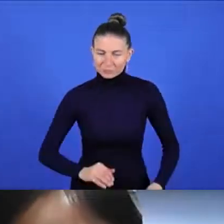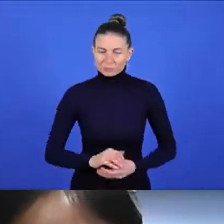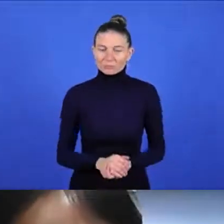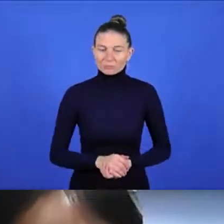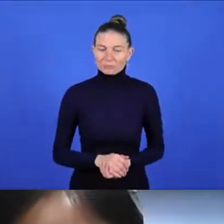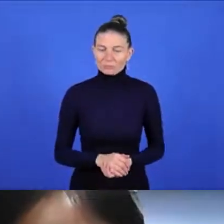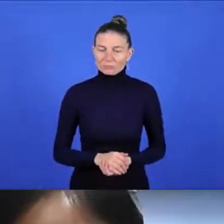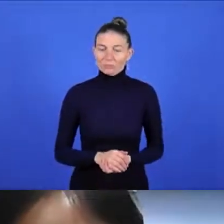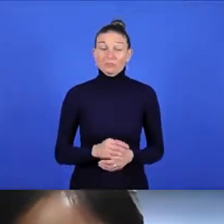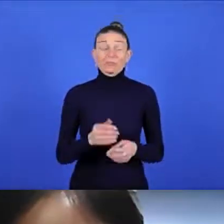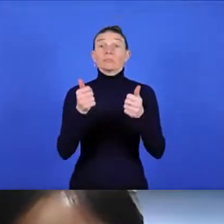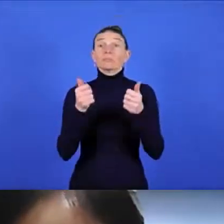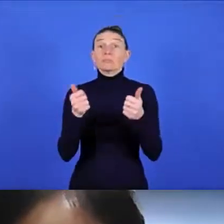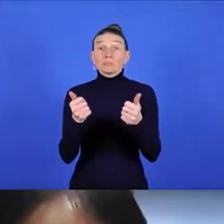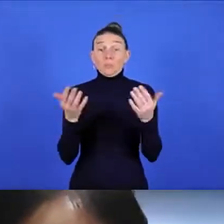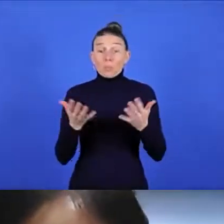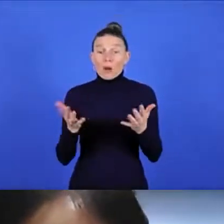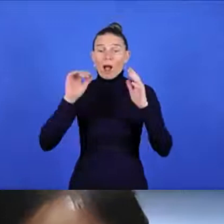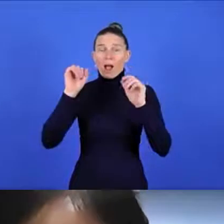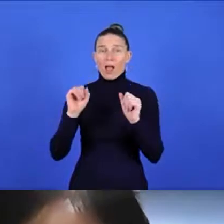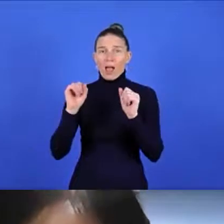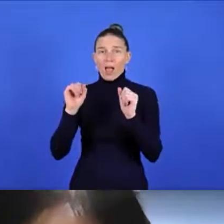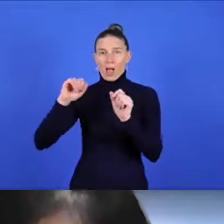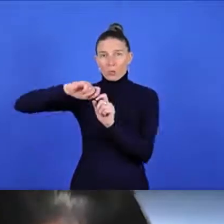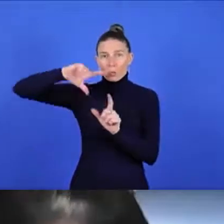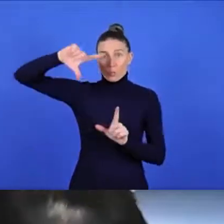change the size and place of this window